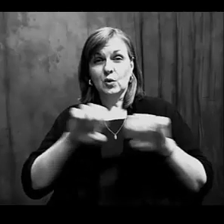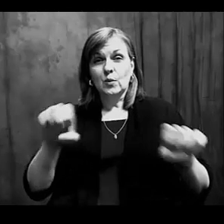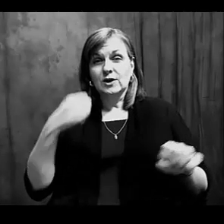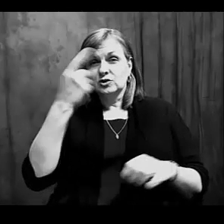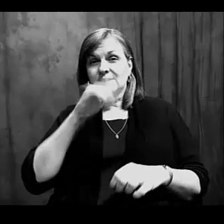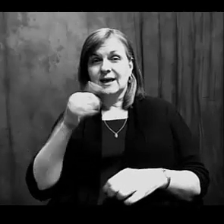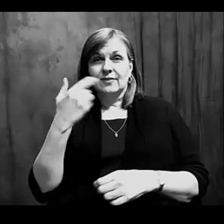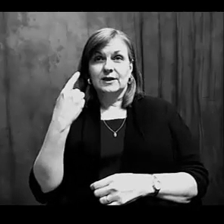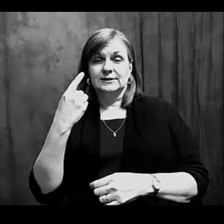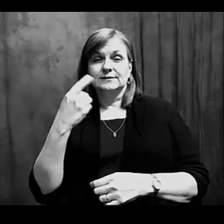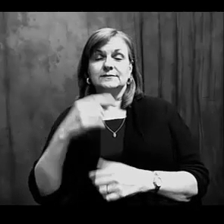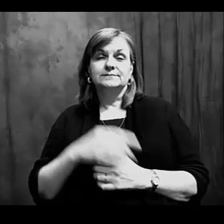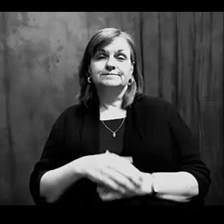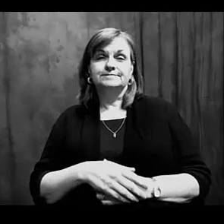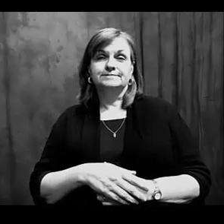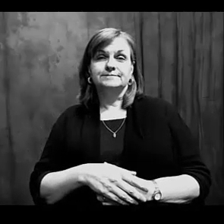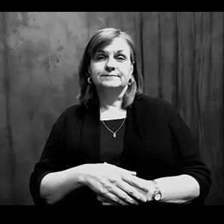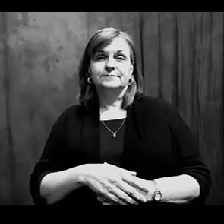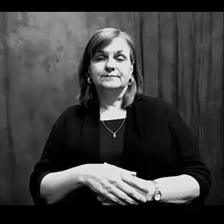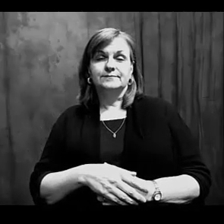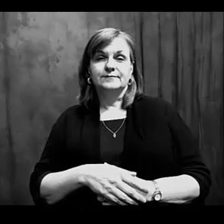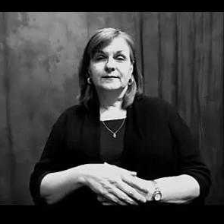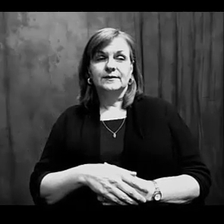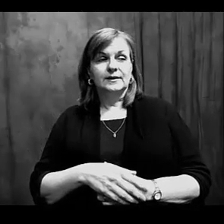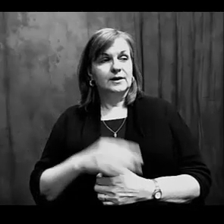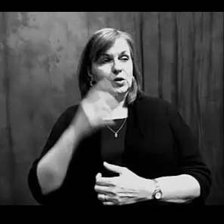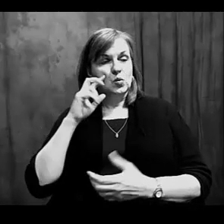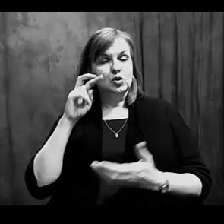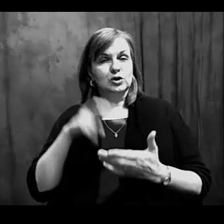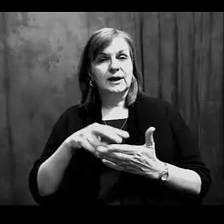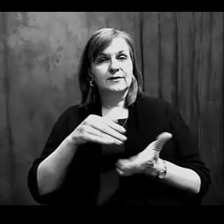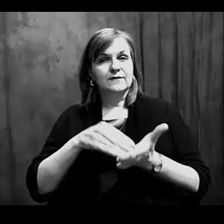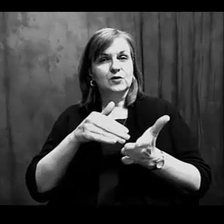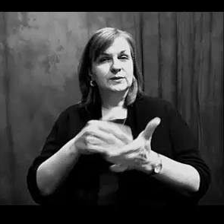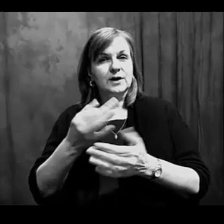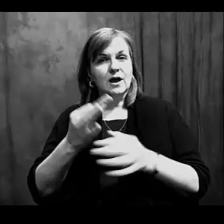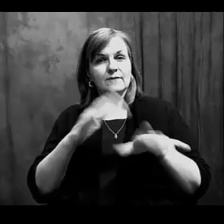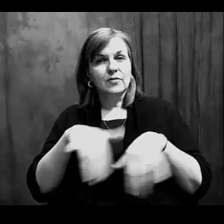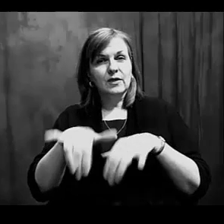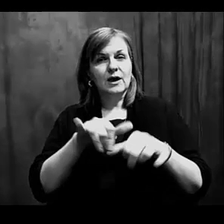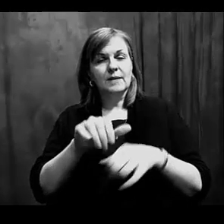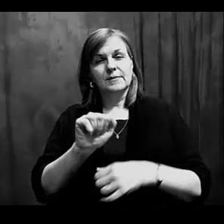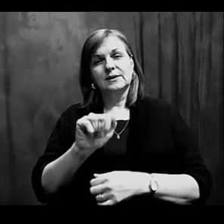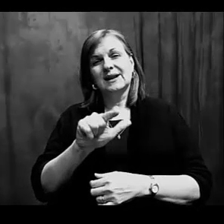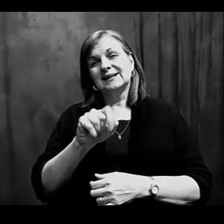this is what the equation looks like where you're actually looking at the frequency of